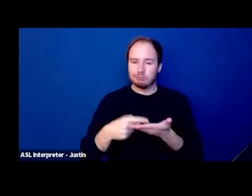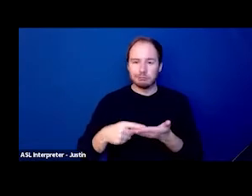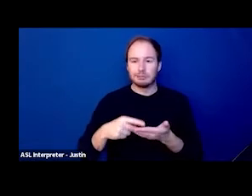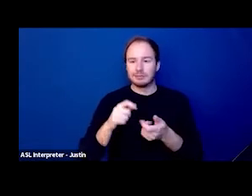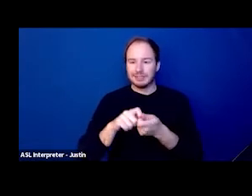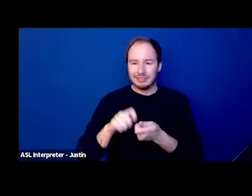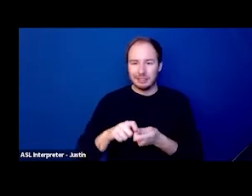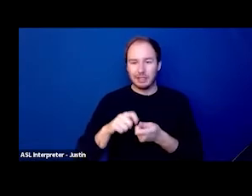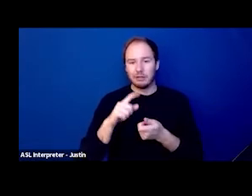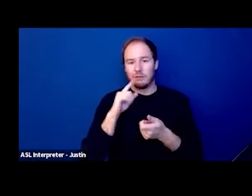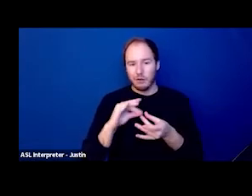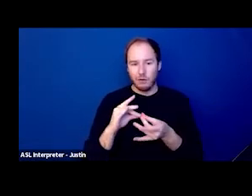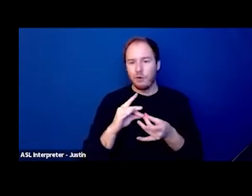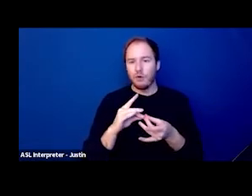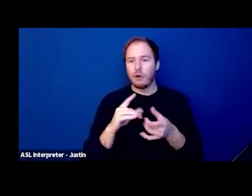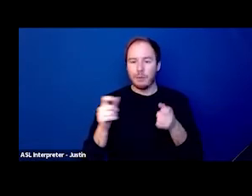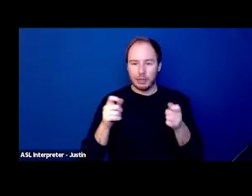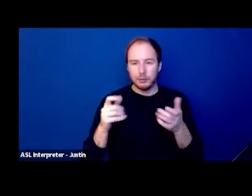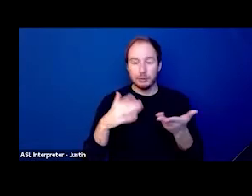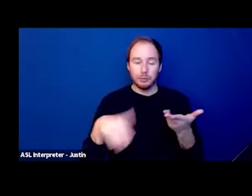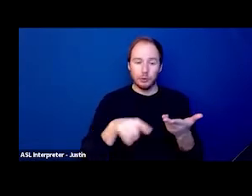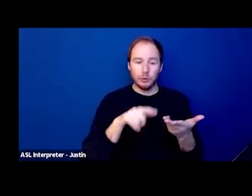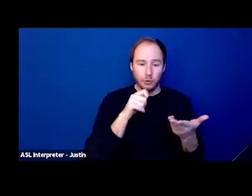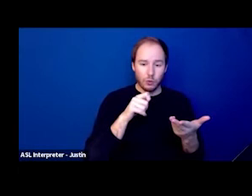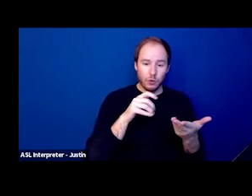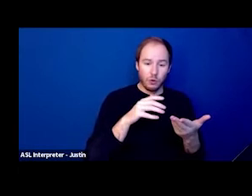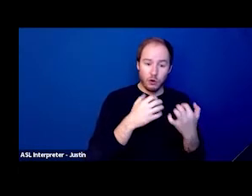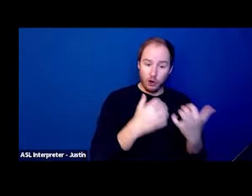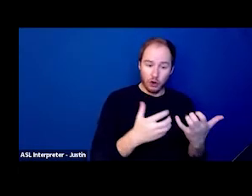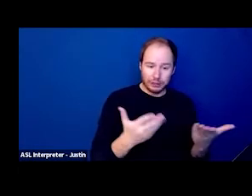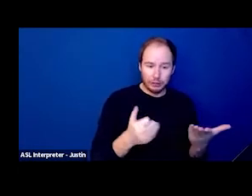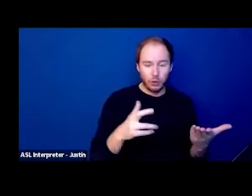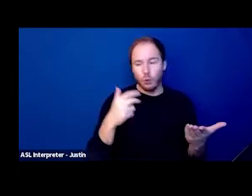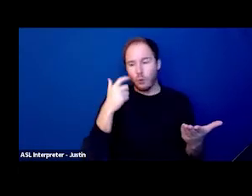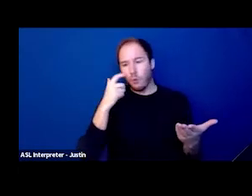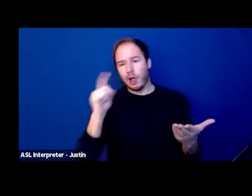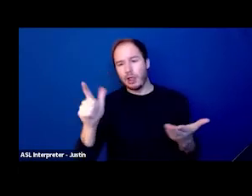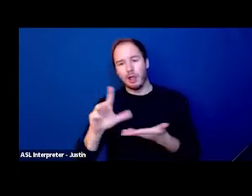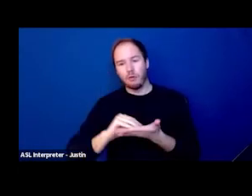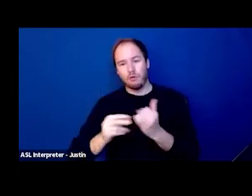not only for folks who are on this call, or maybe watching the recording, who don't have the familiarity with Coordinated Entry,